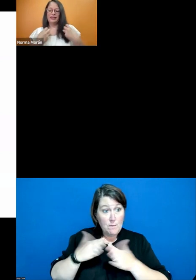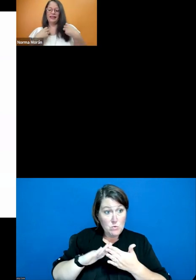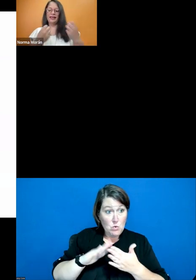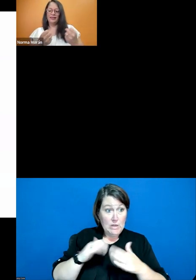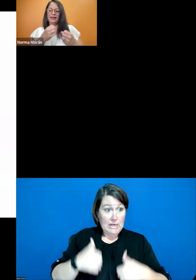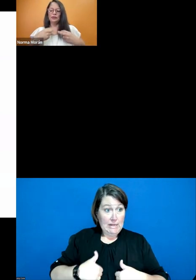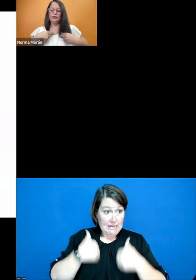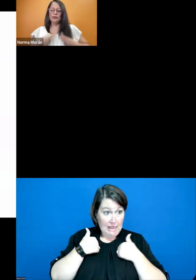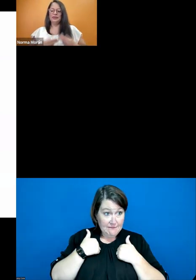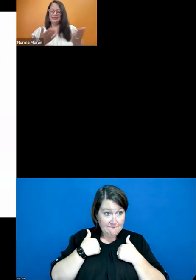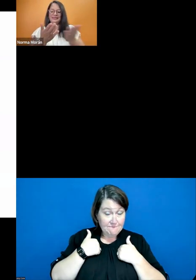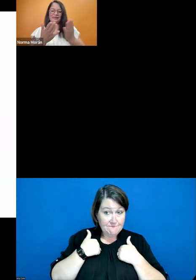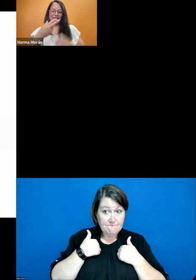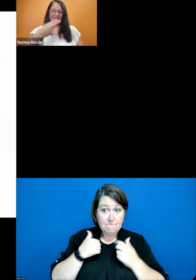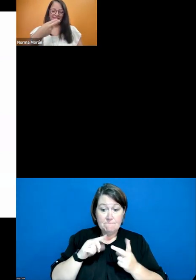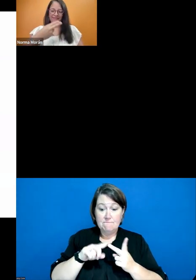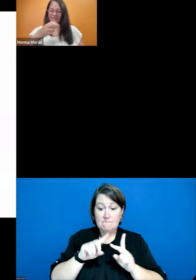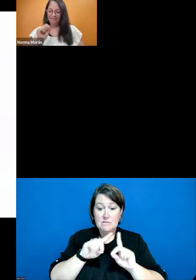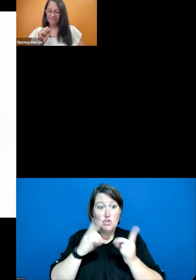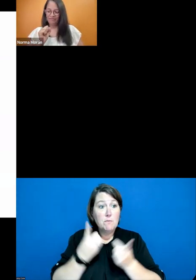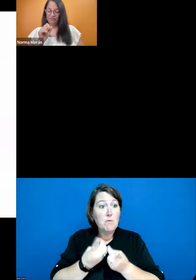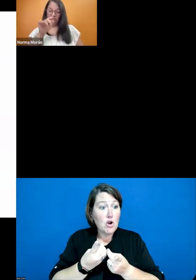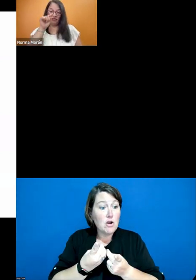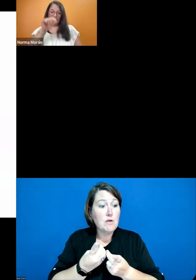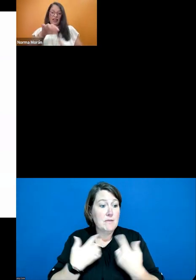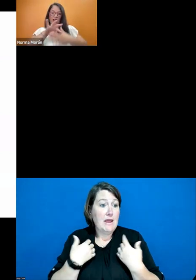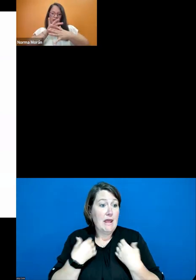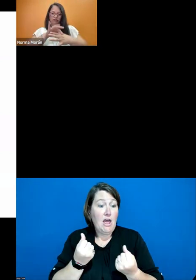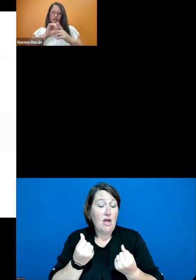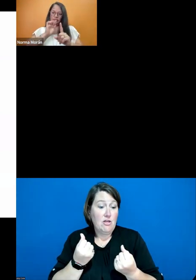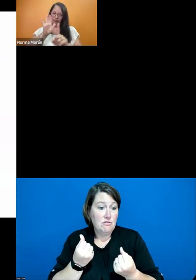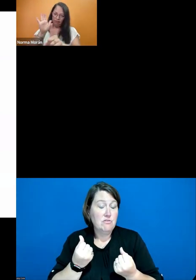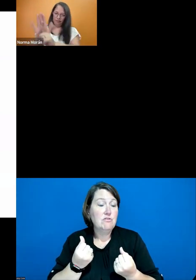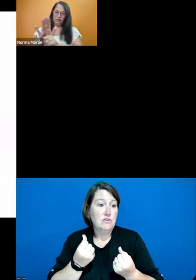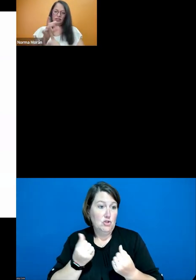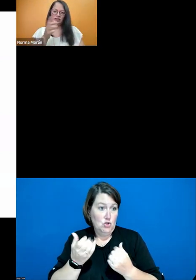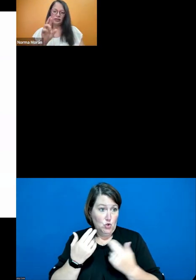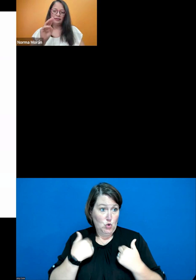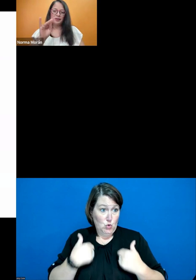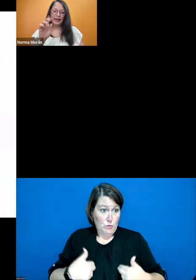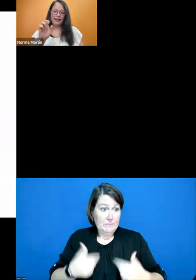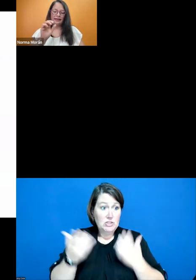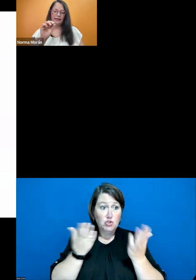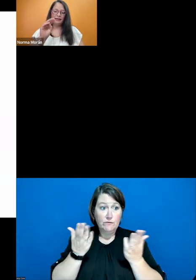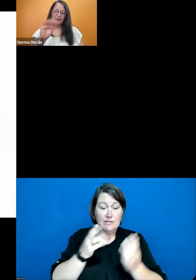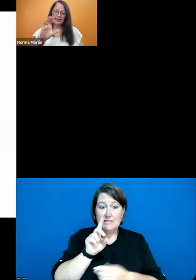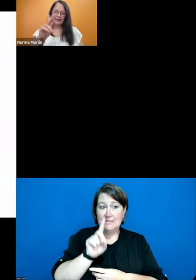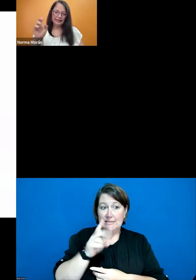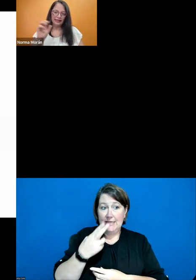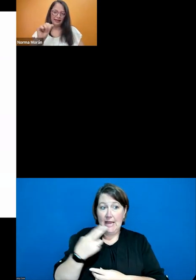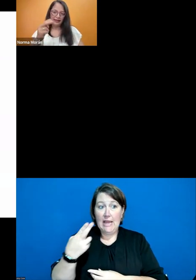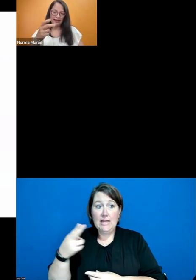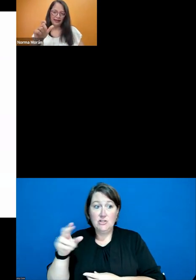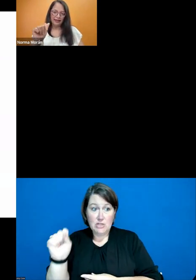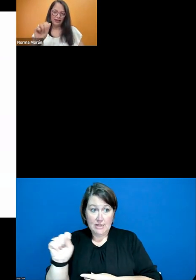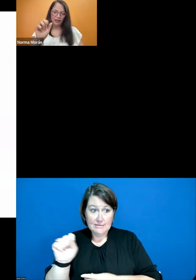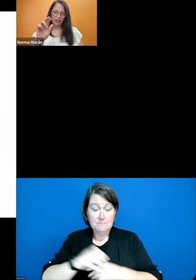the Department of Health and Human Services, DHHS. And this is Mike